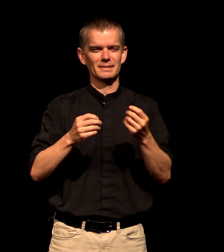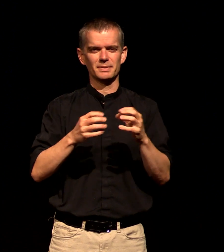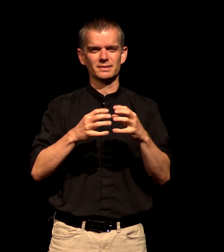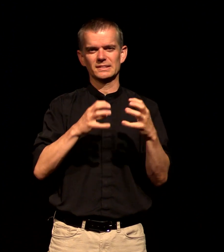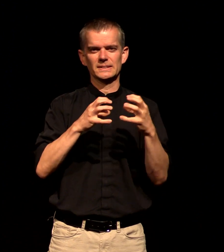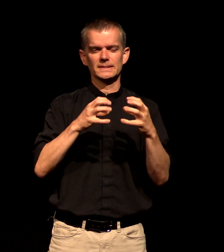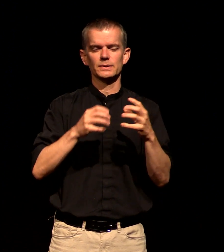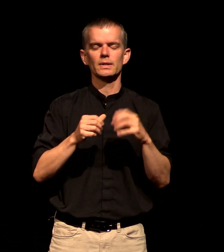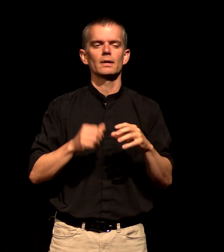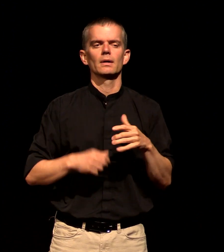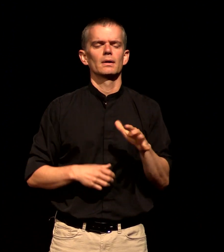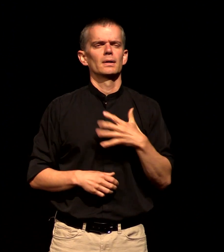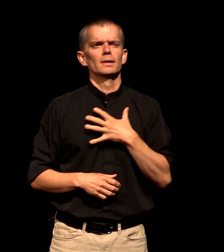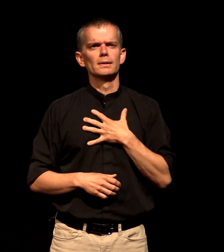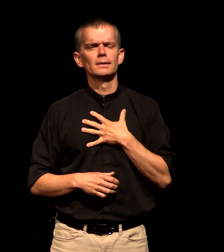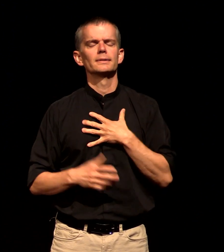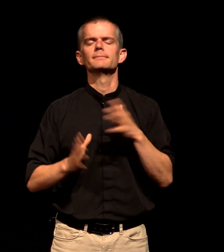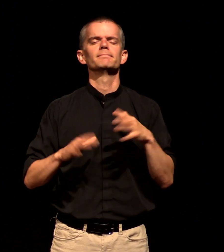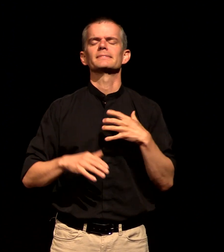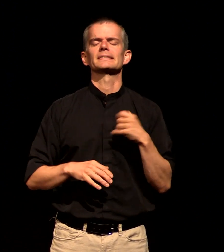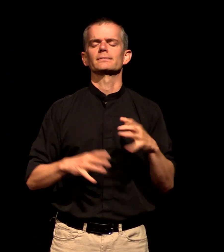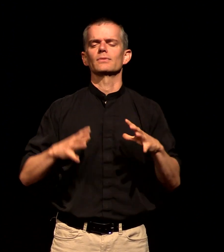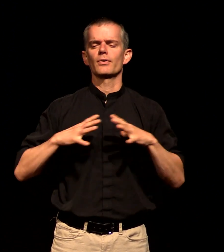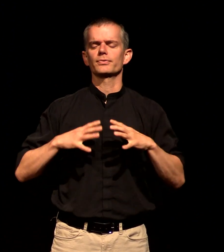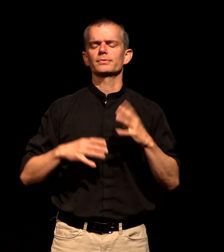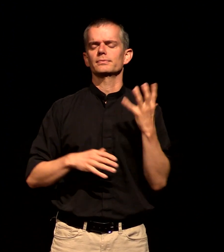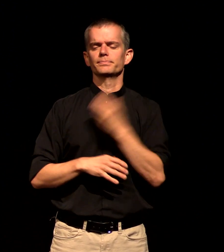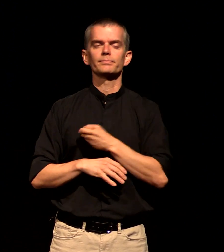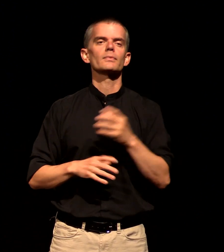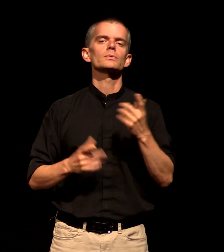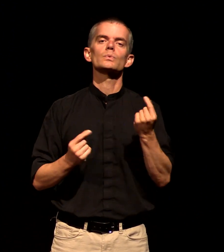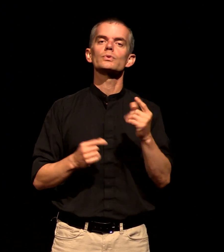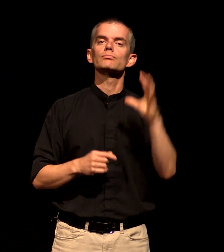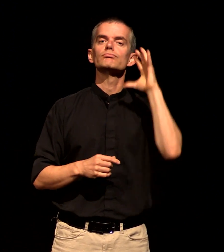needed to lament on my sabbatical, I got to take a trip